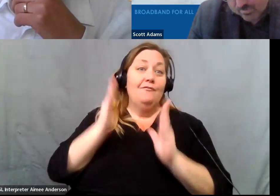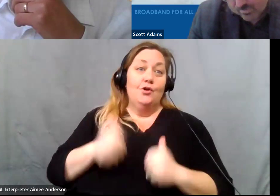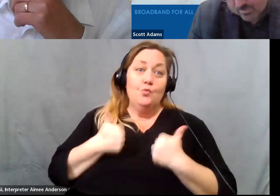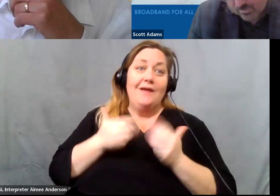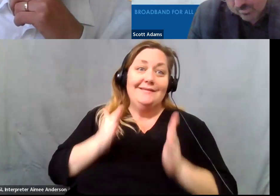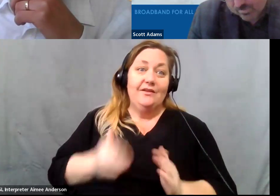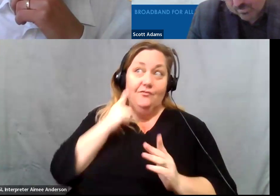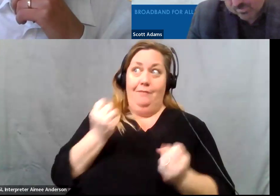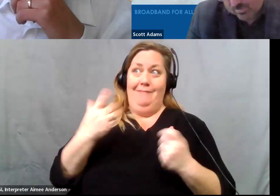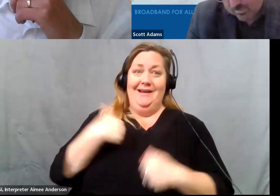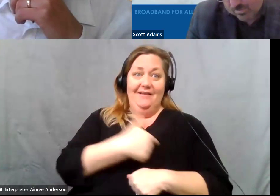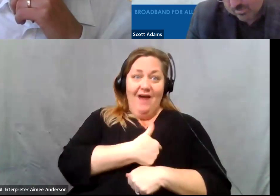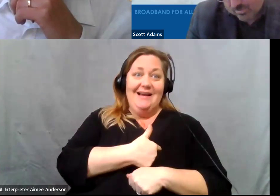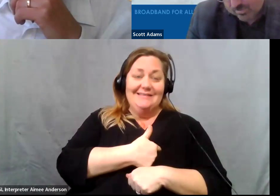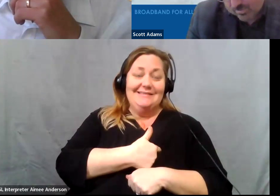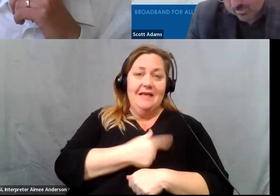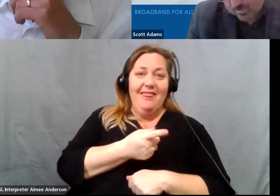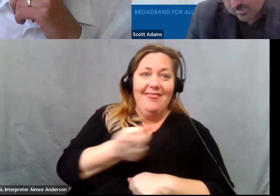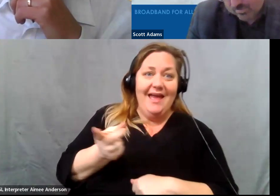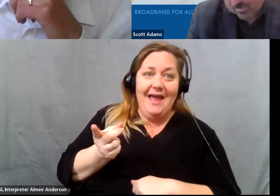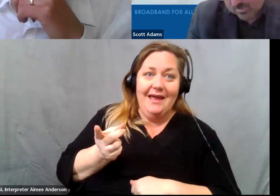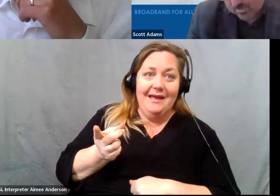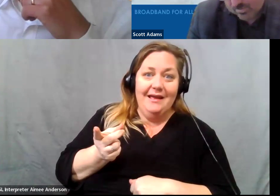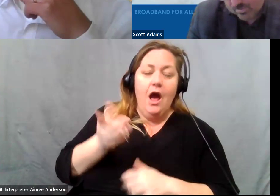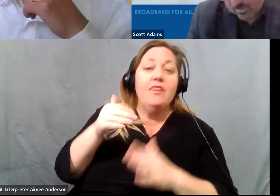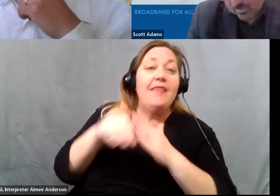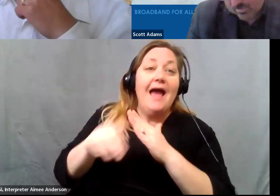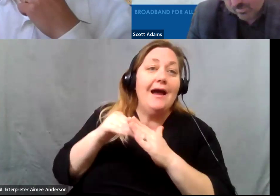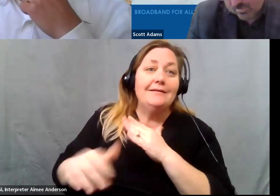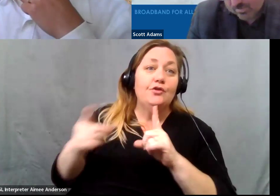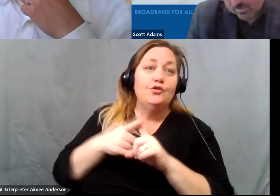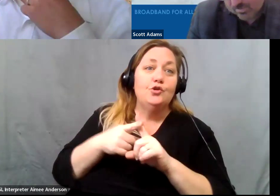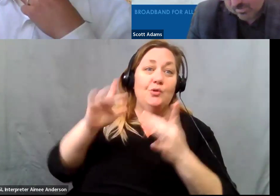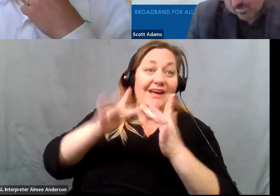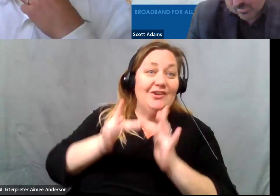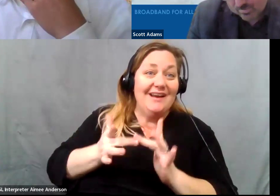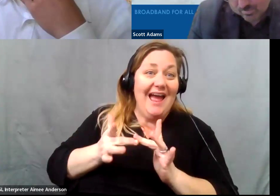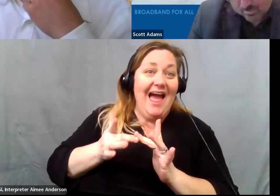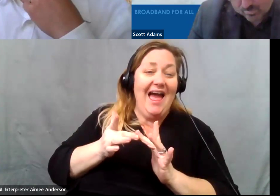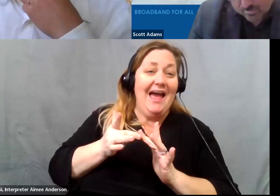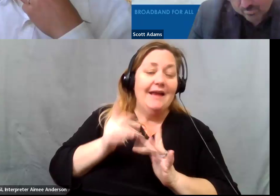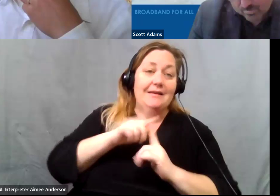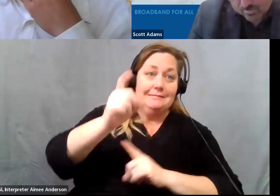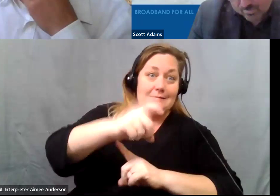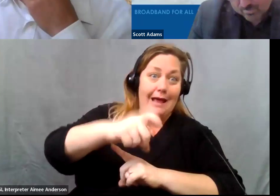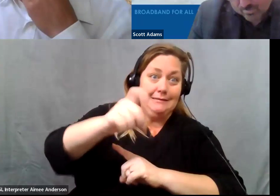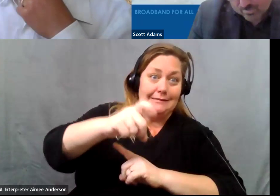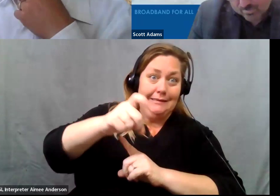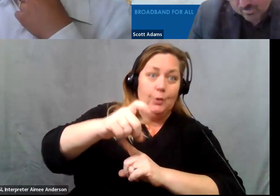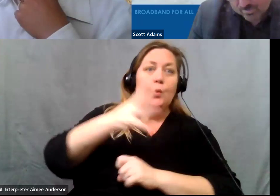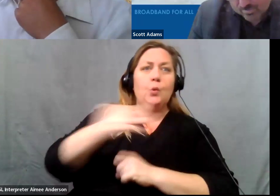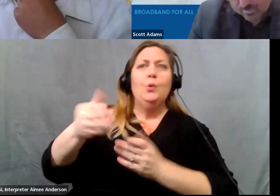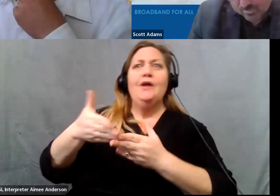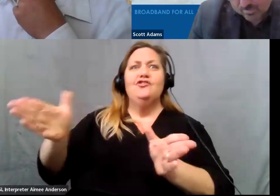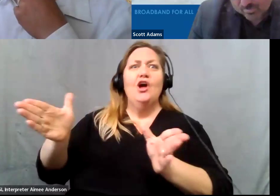many of us the access to internet is both a necessity and a general-purpose service at this